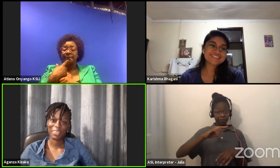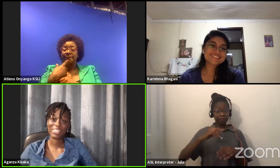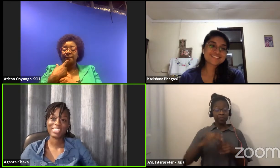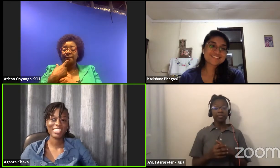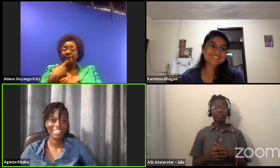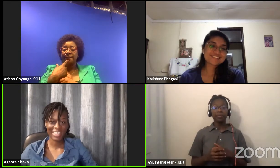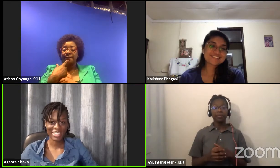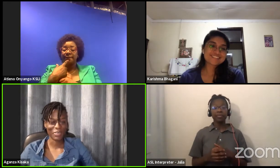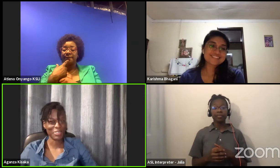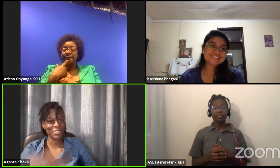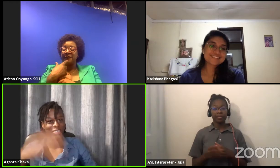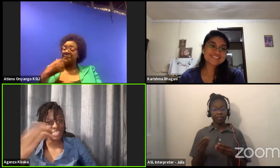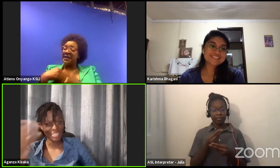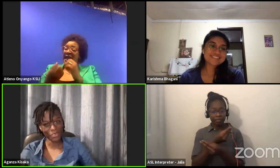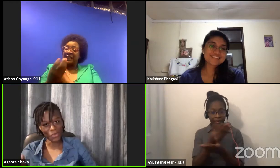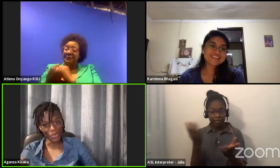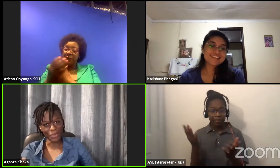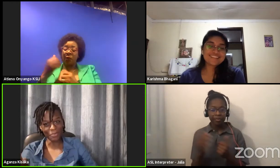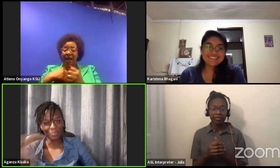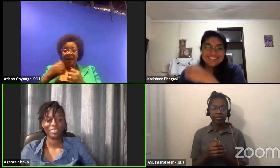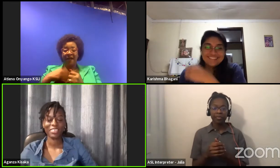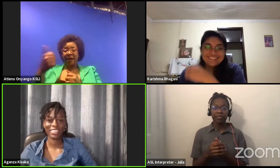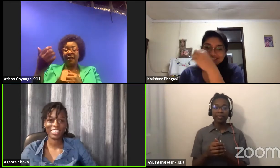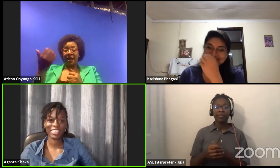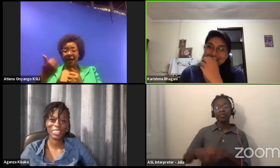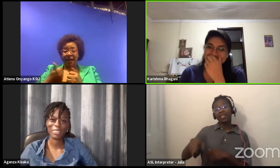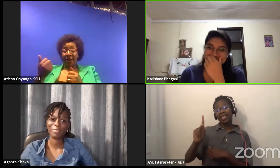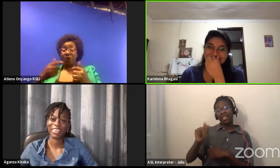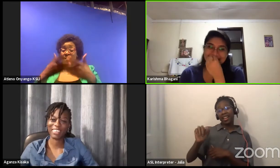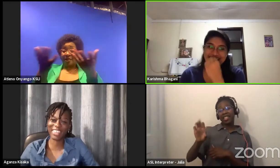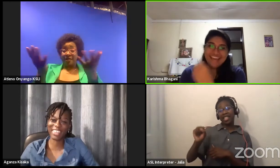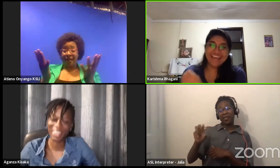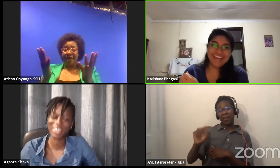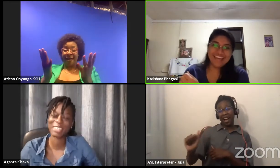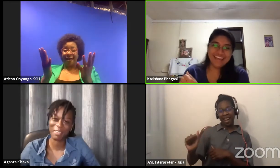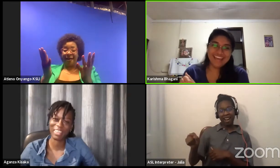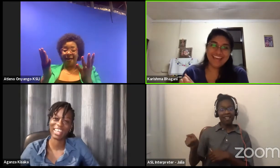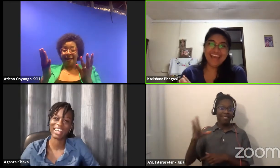'cause it's such a lady who is on this call called Karishma Bhaghani told me